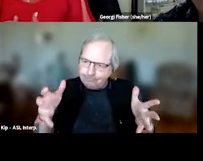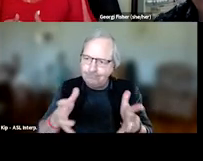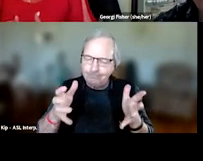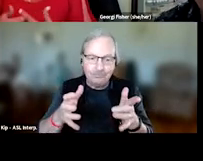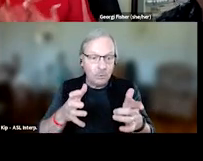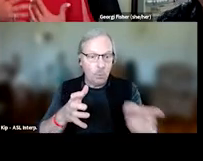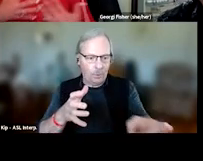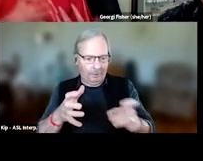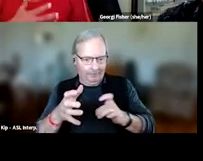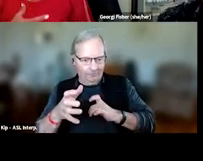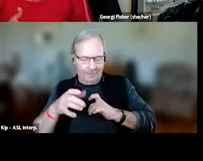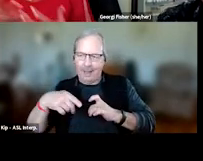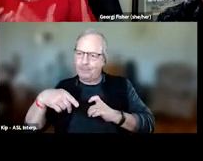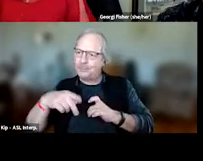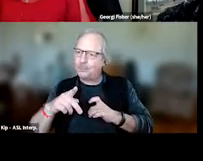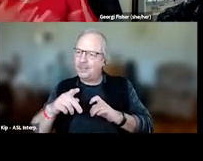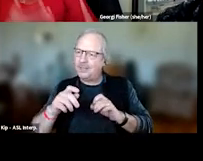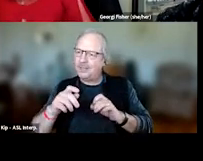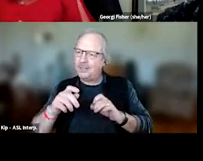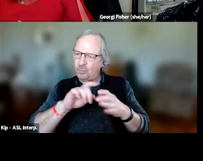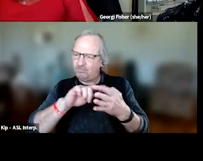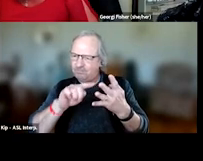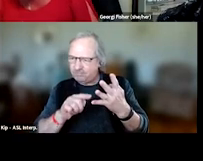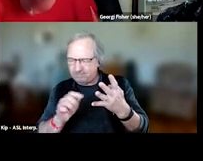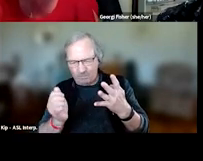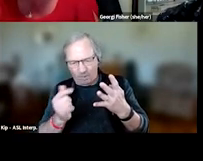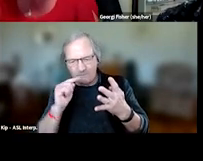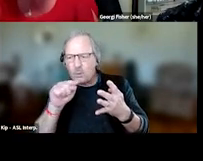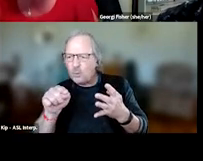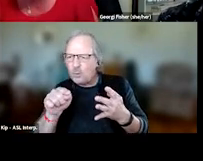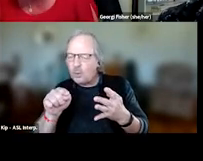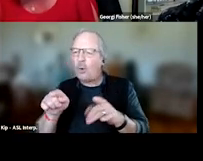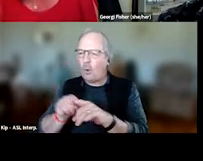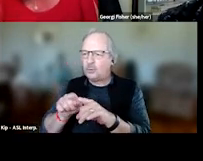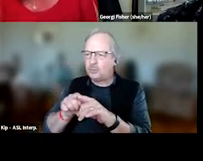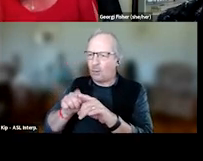the opportunity to do all this for you and the clients. Yeah, I think you can tell that we have